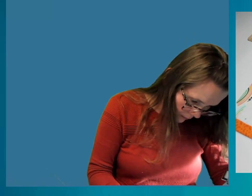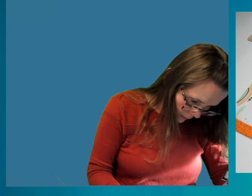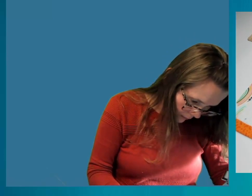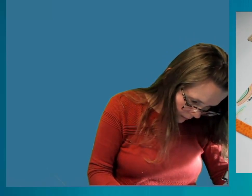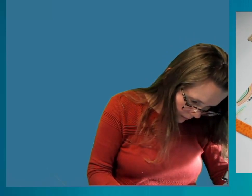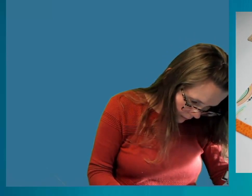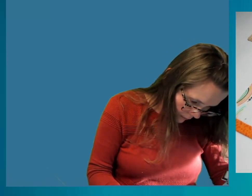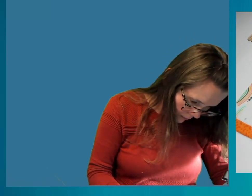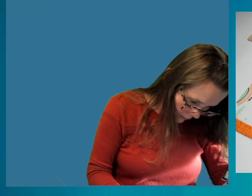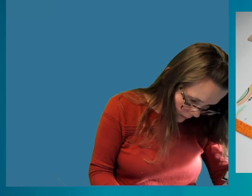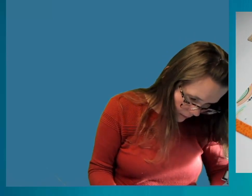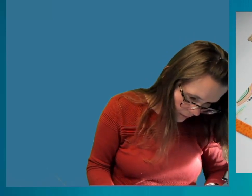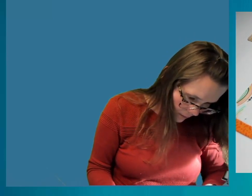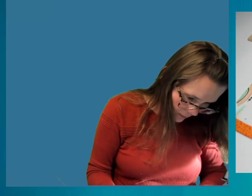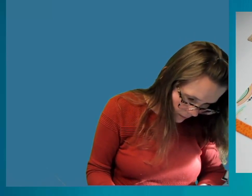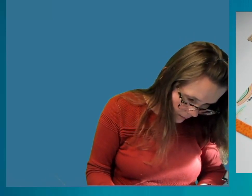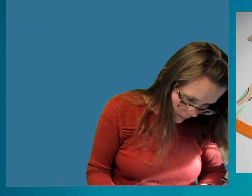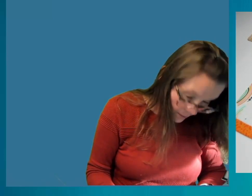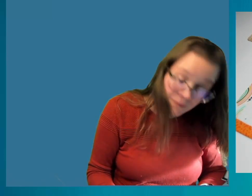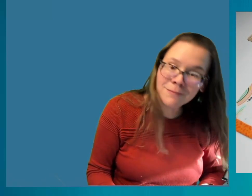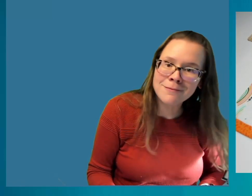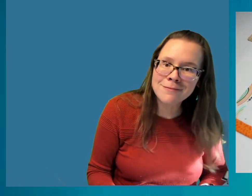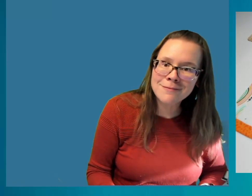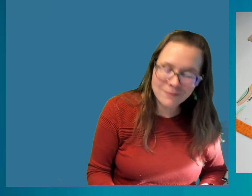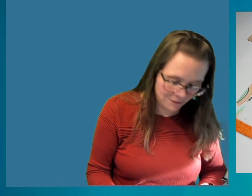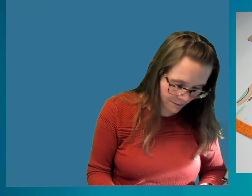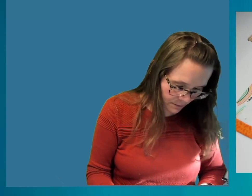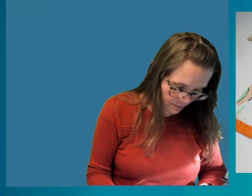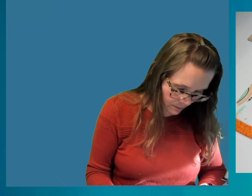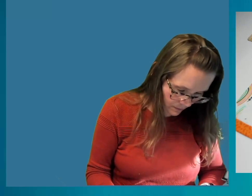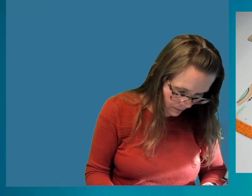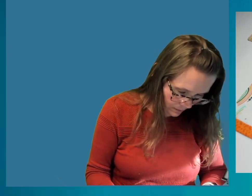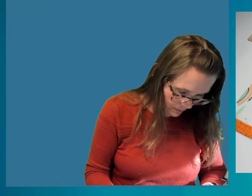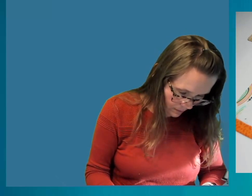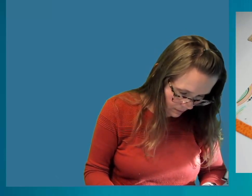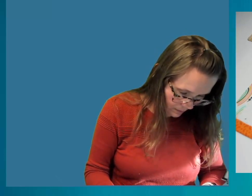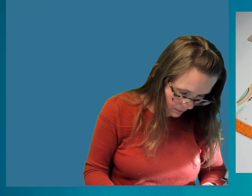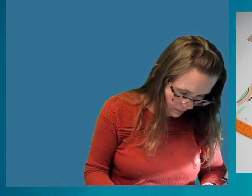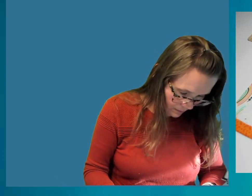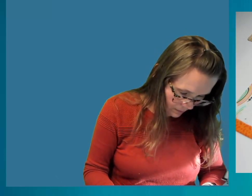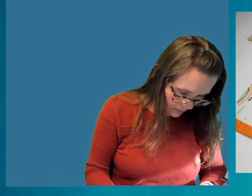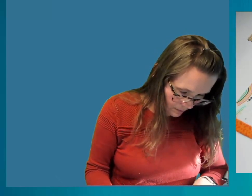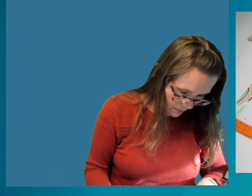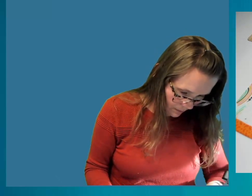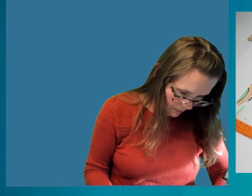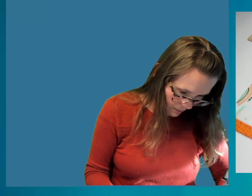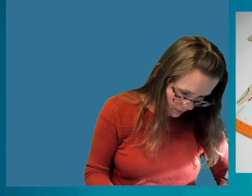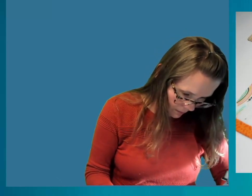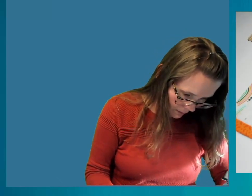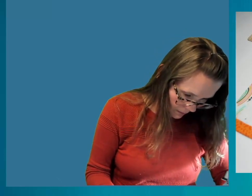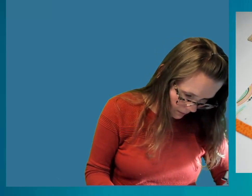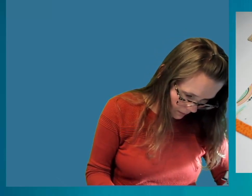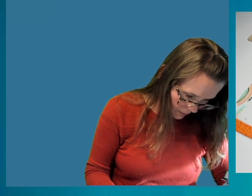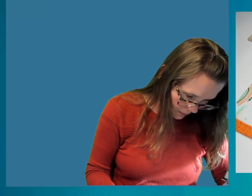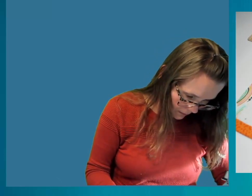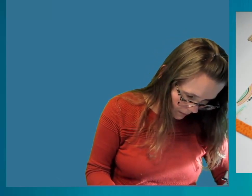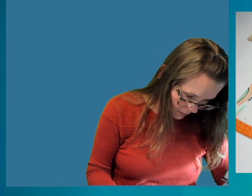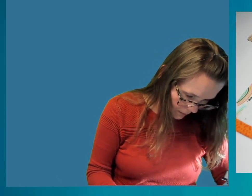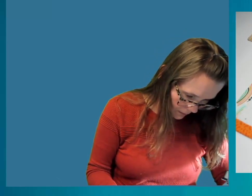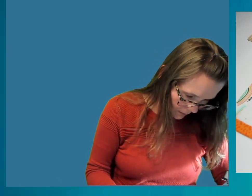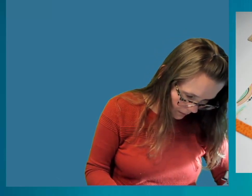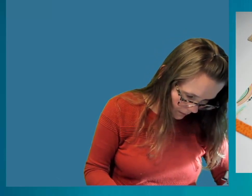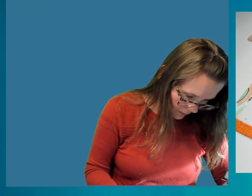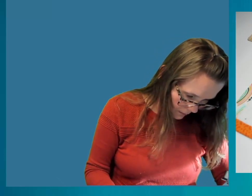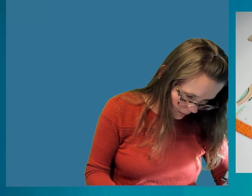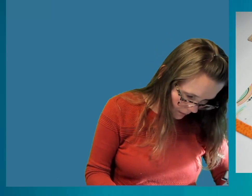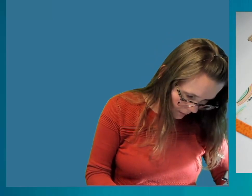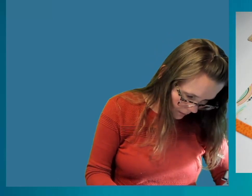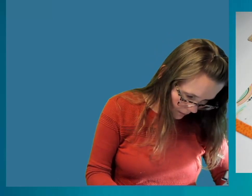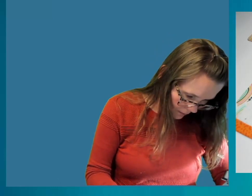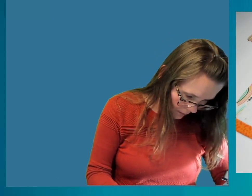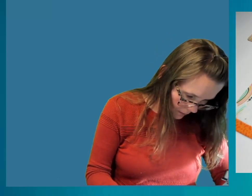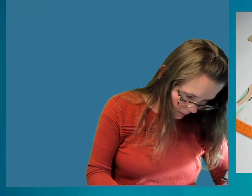because I do want the edges of the paper to seal really well with the edges of the fabric.